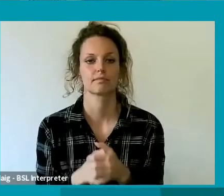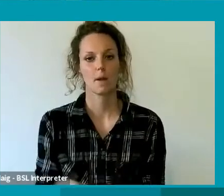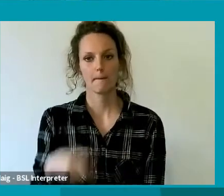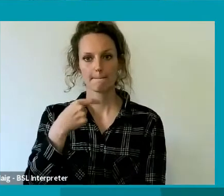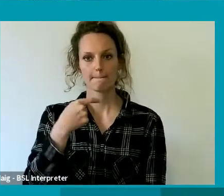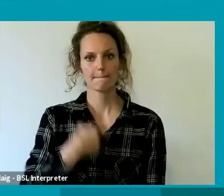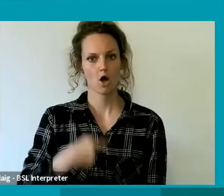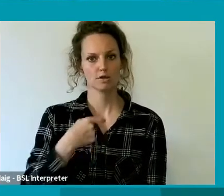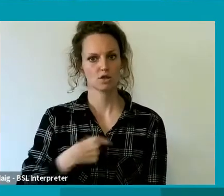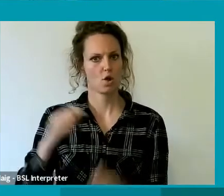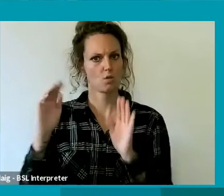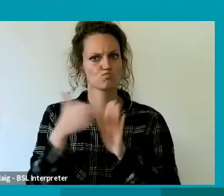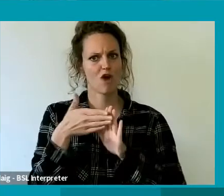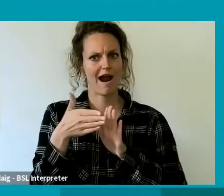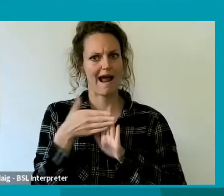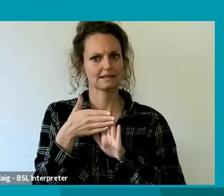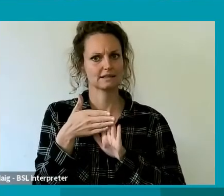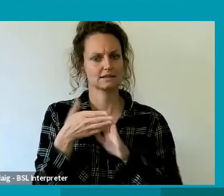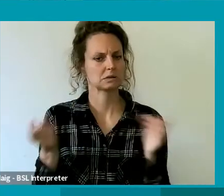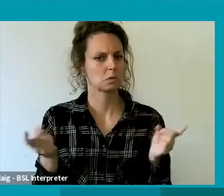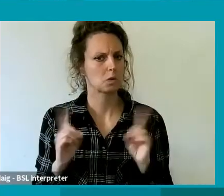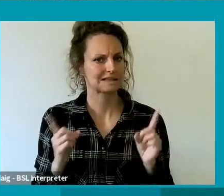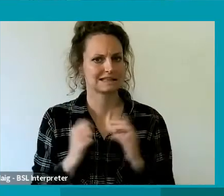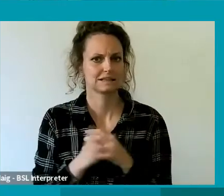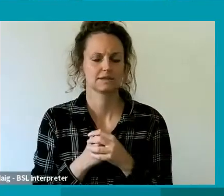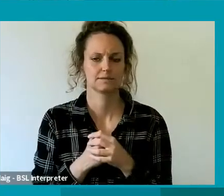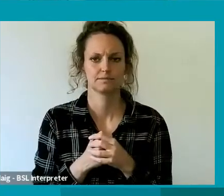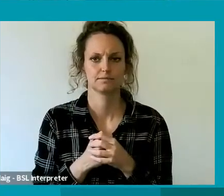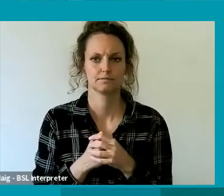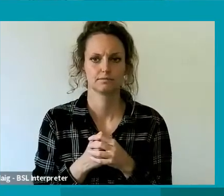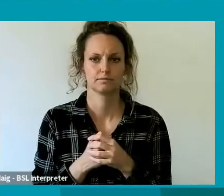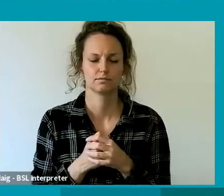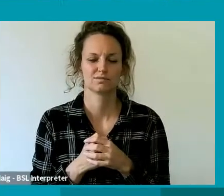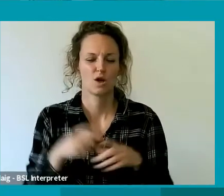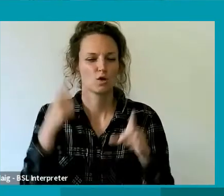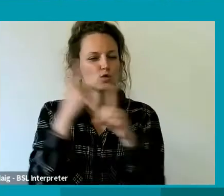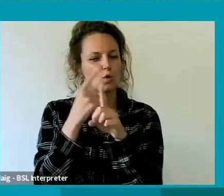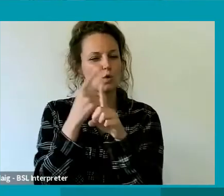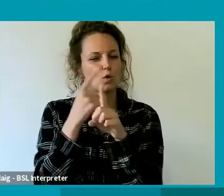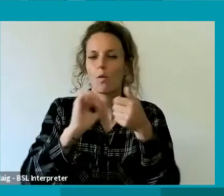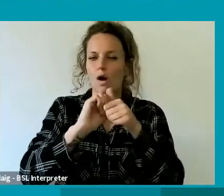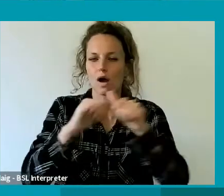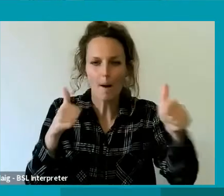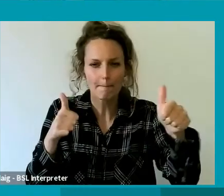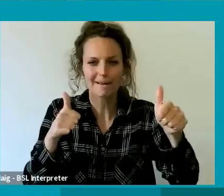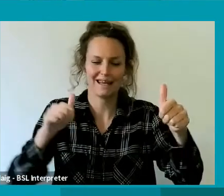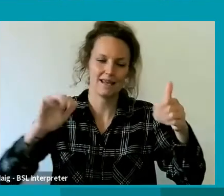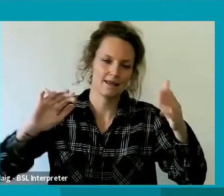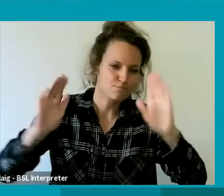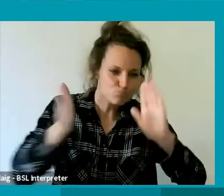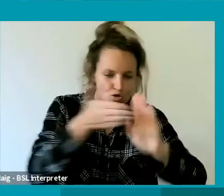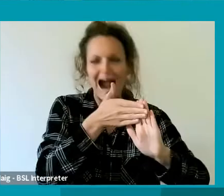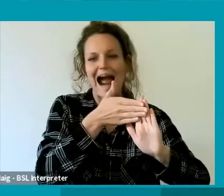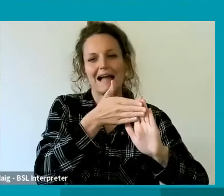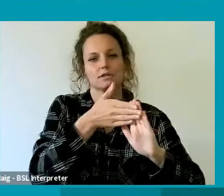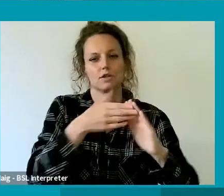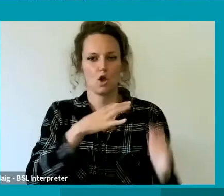Is it difficult to really nail this down? And we're not talking about a corporate brand or corporate Ferrari brand, right?